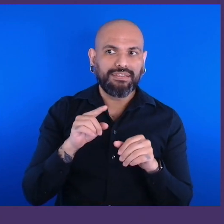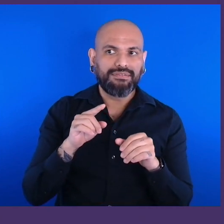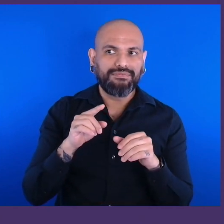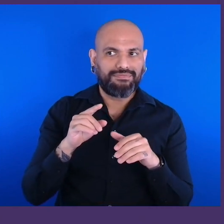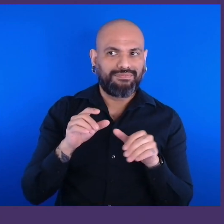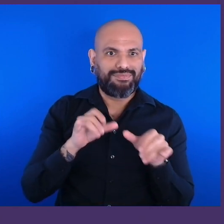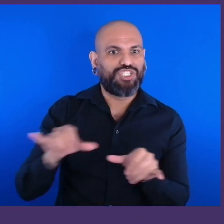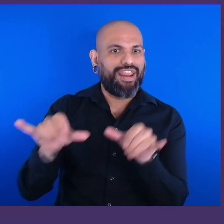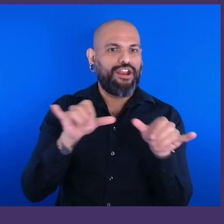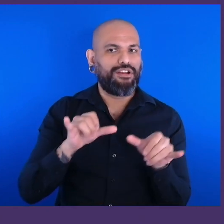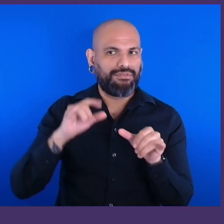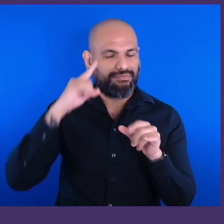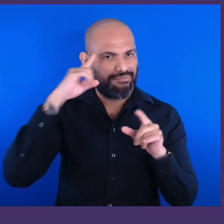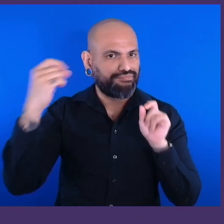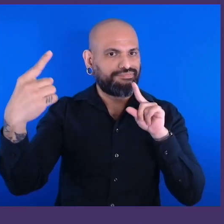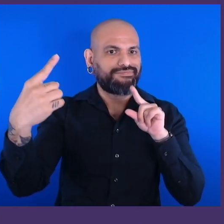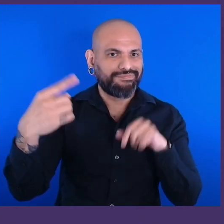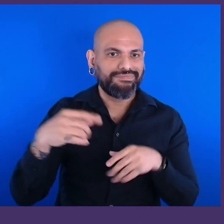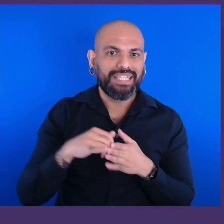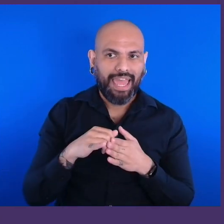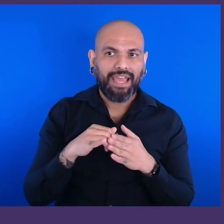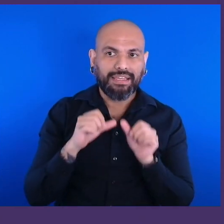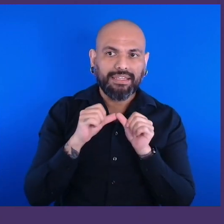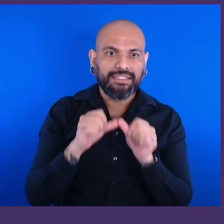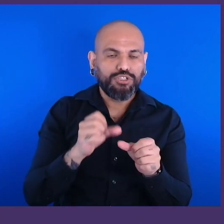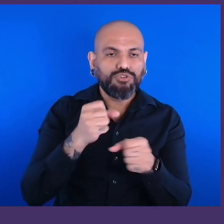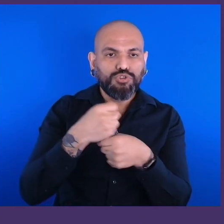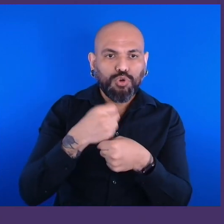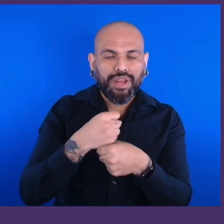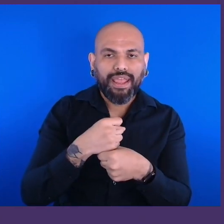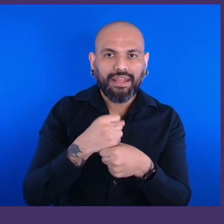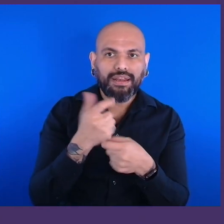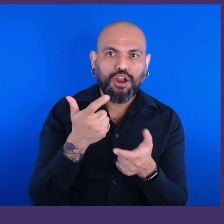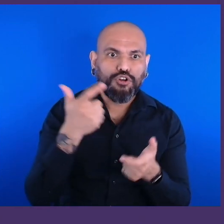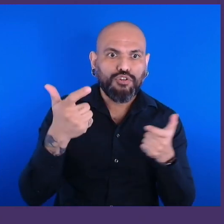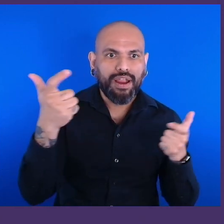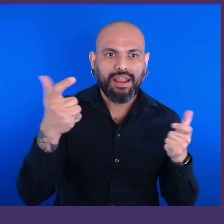that continues to create greater quality of life,